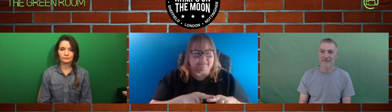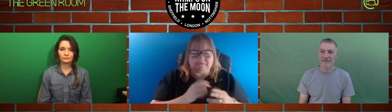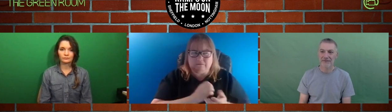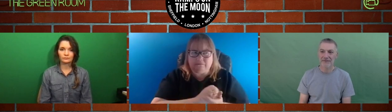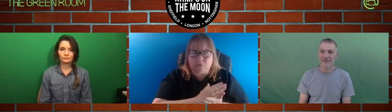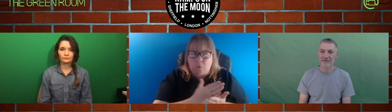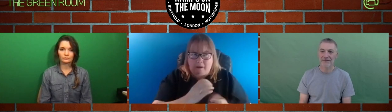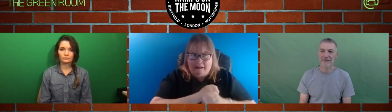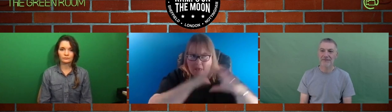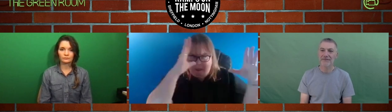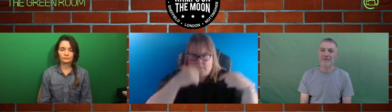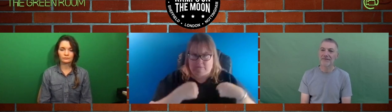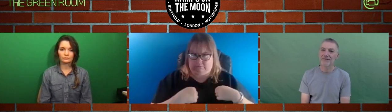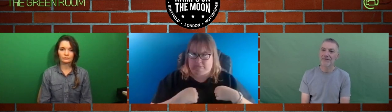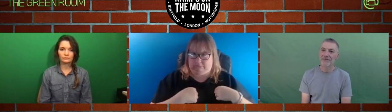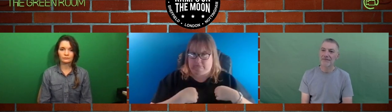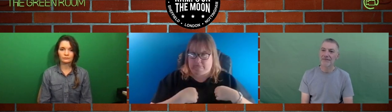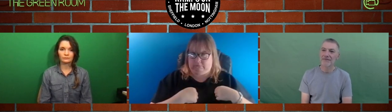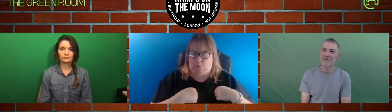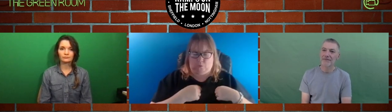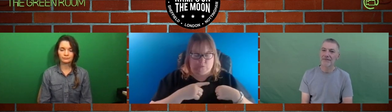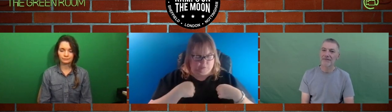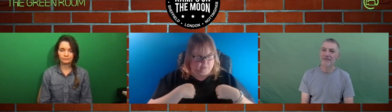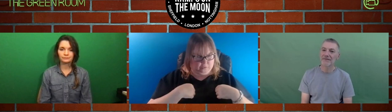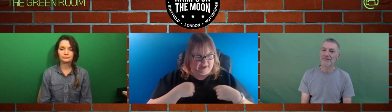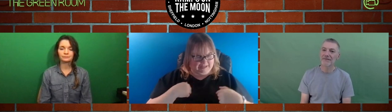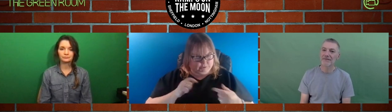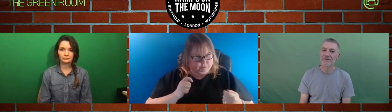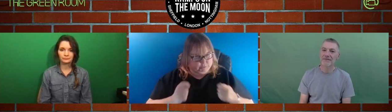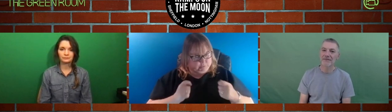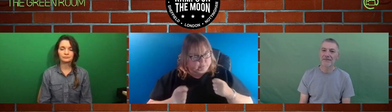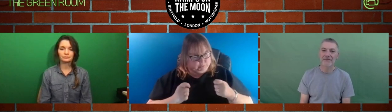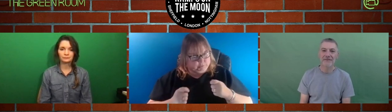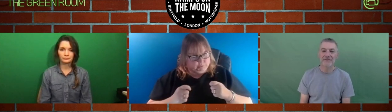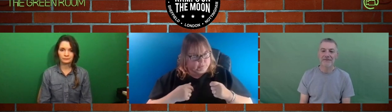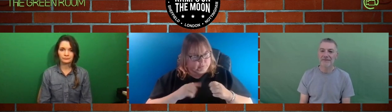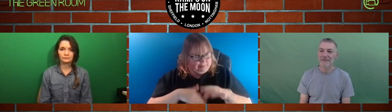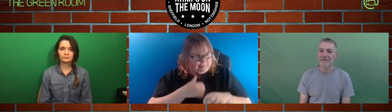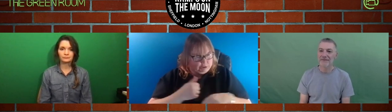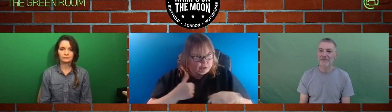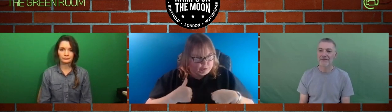doing that is making that unclear and what can I do to support and to fix it and Rebekah does that a lot for other